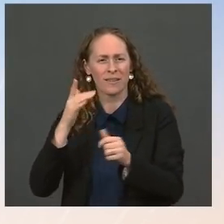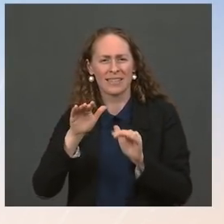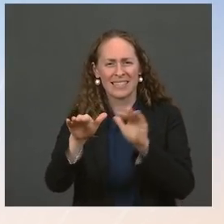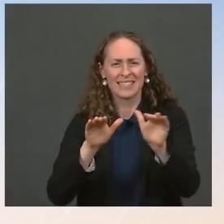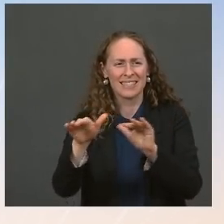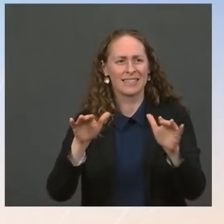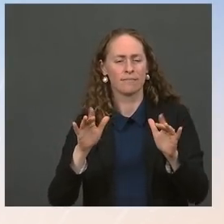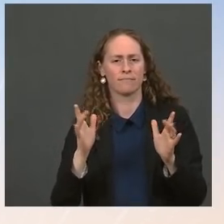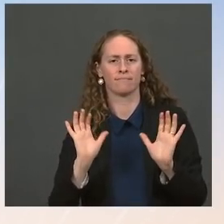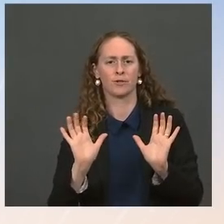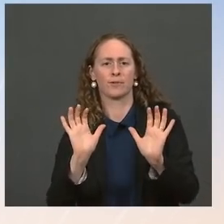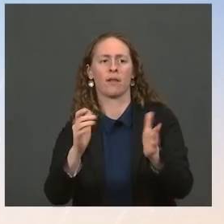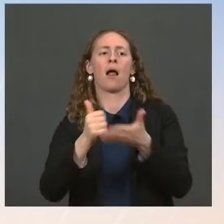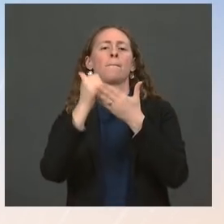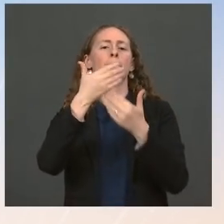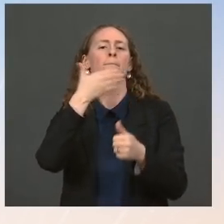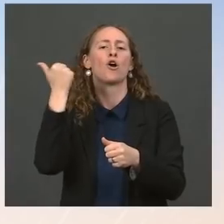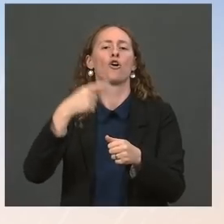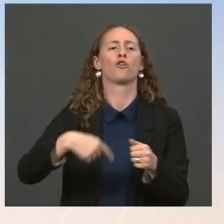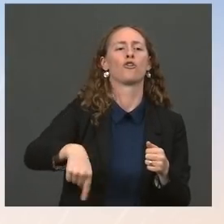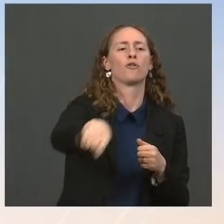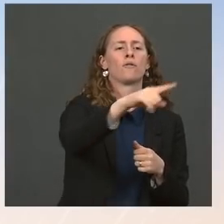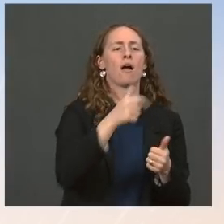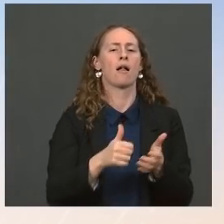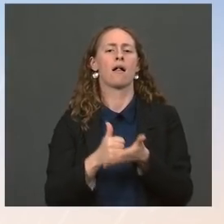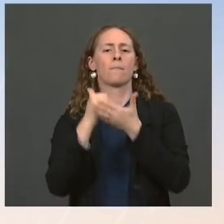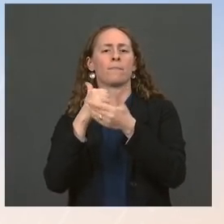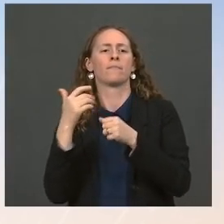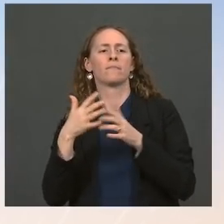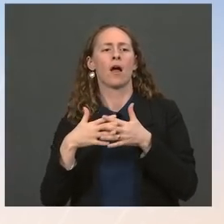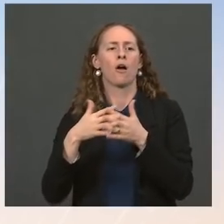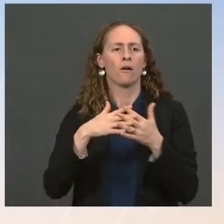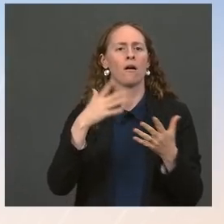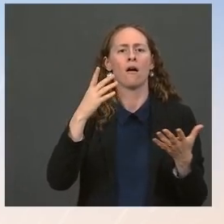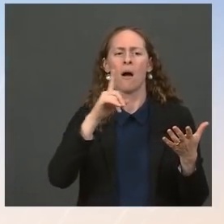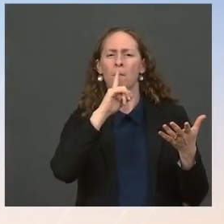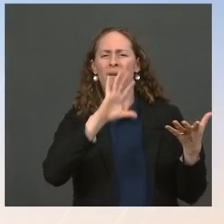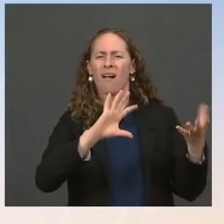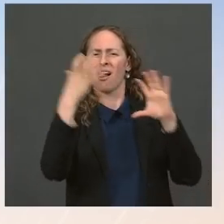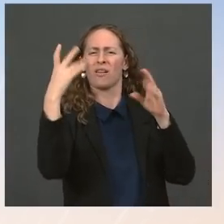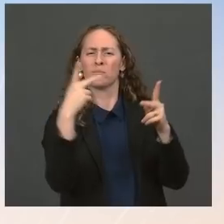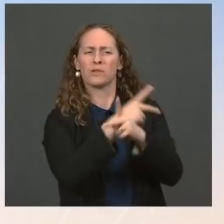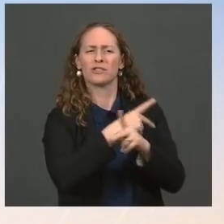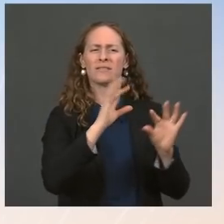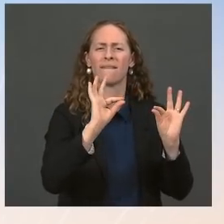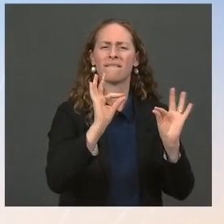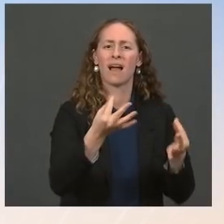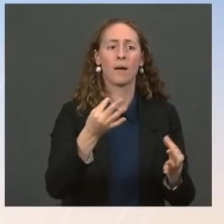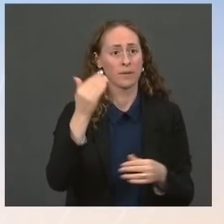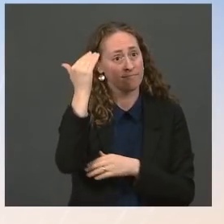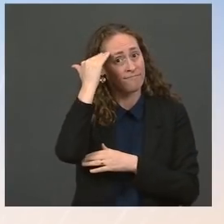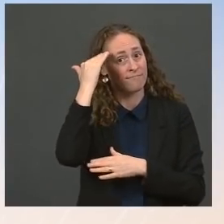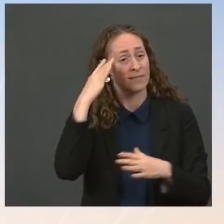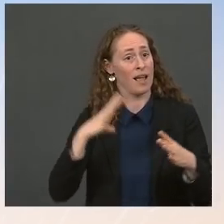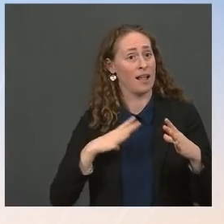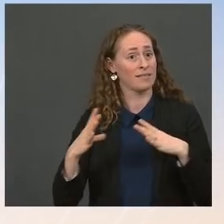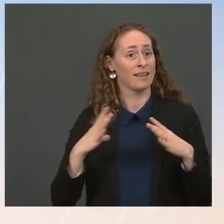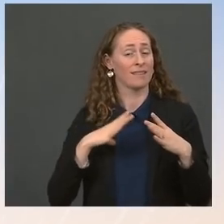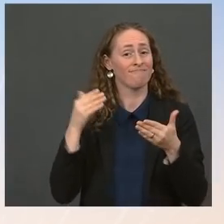ease the impact on families as we look to the holidays, but certainly beyond that. The Press: But should Americans expect that this will get worse before it gets better?